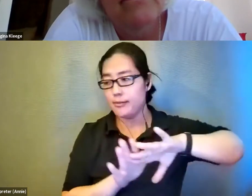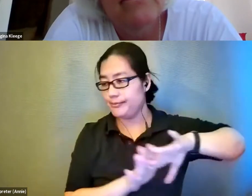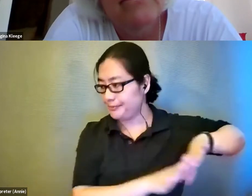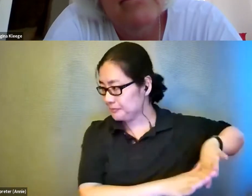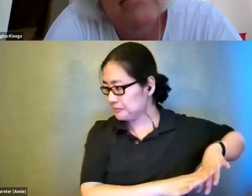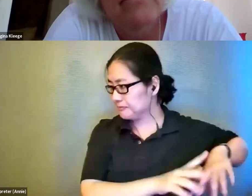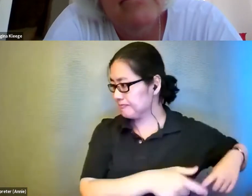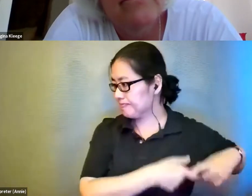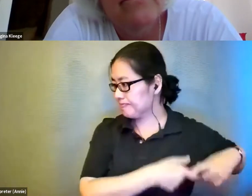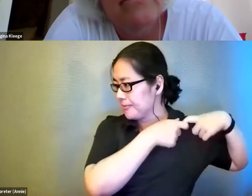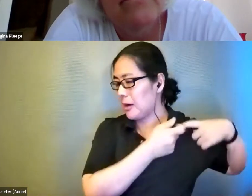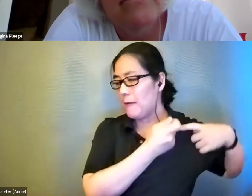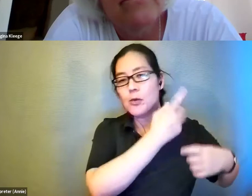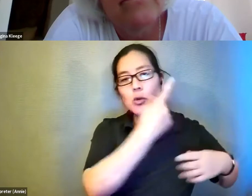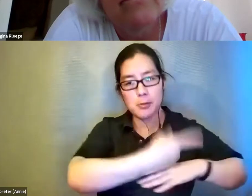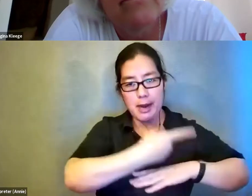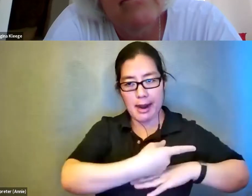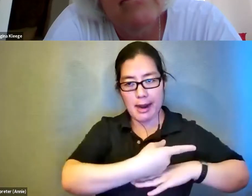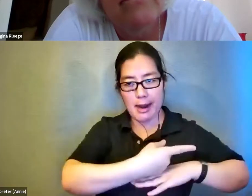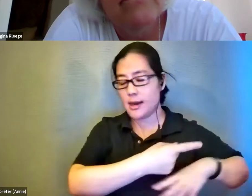just see how it reads once I'm